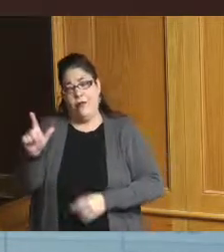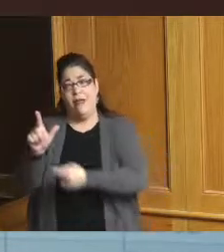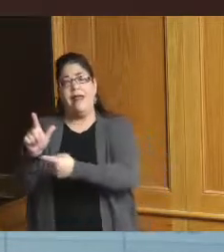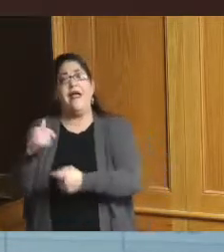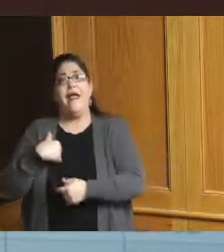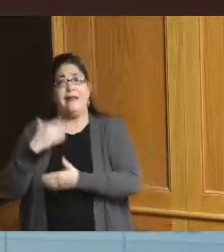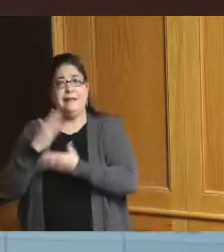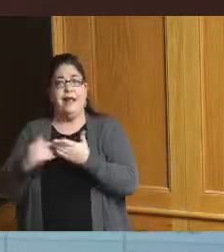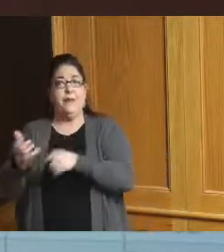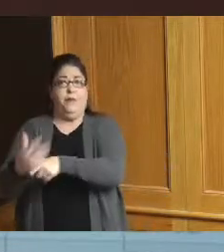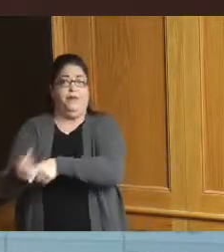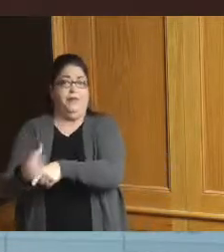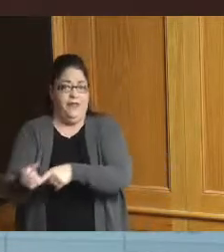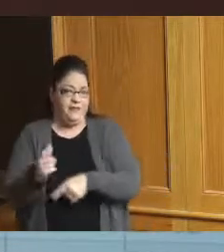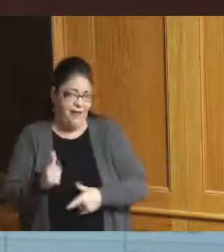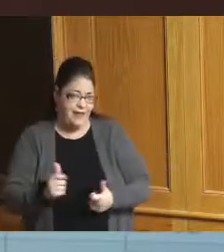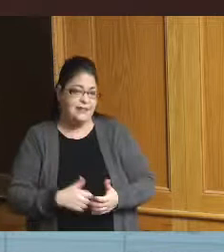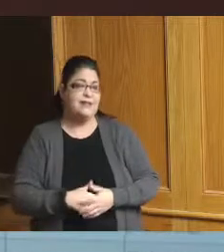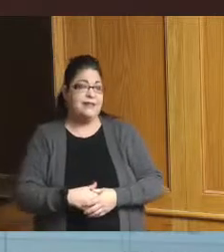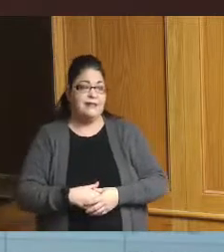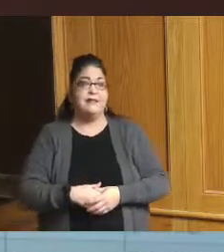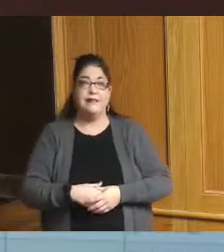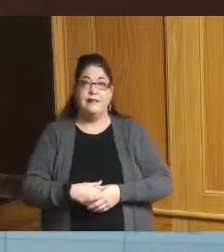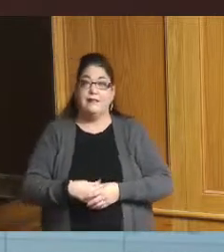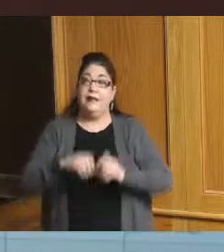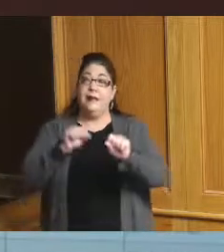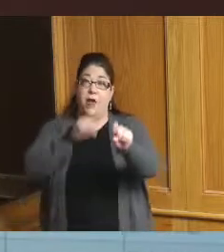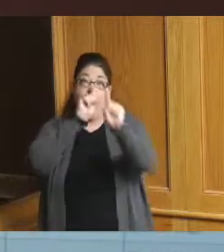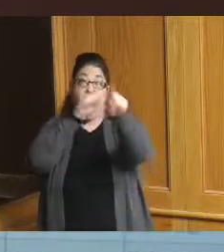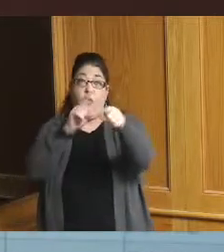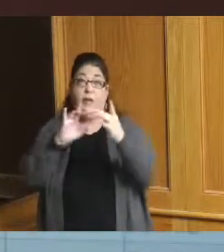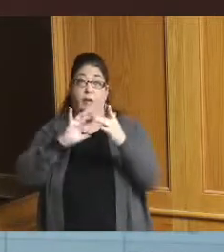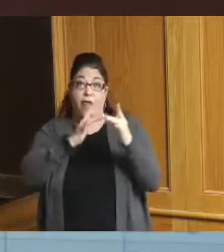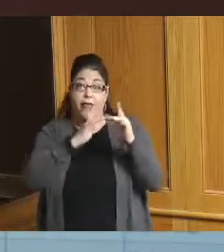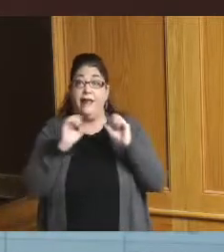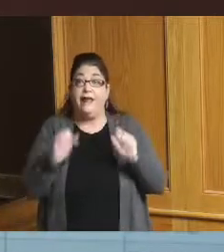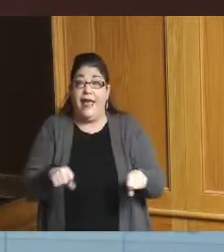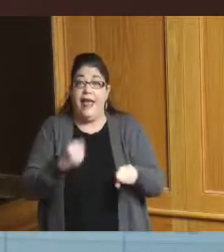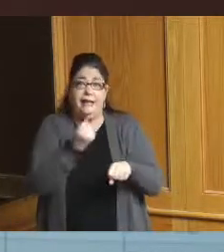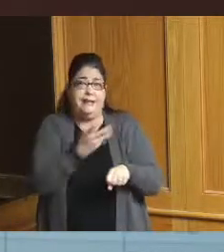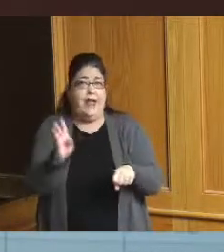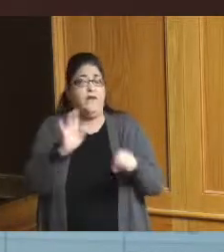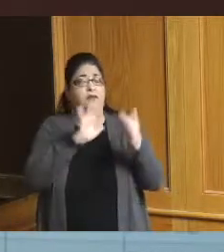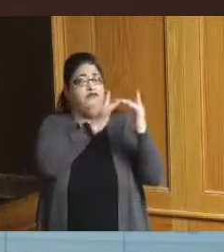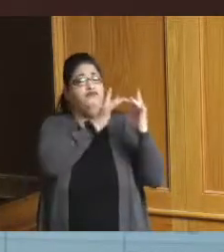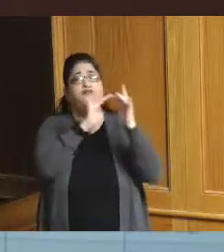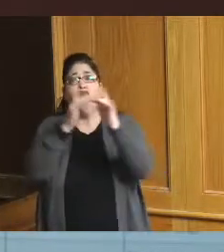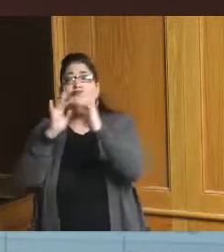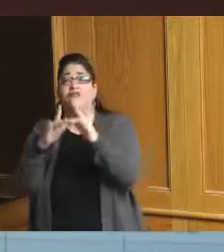go quick they are available online I was able to find them on several online sellers with without